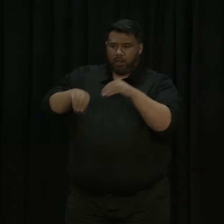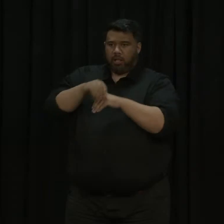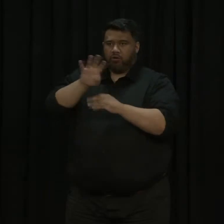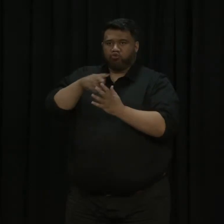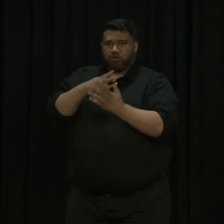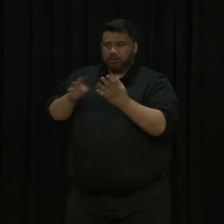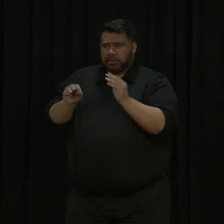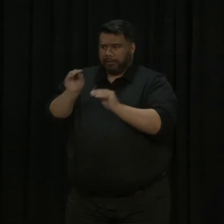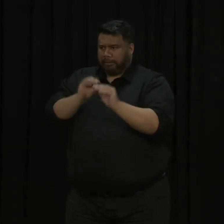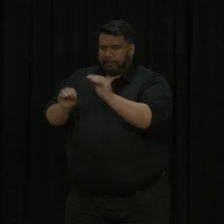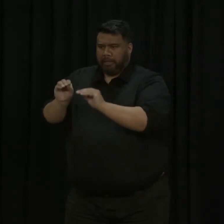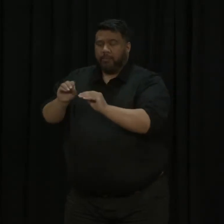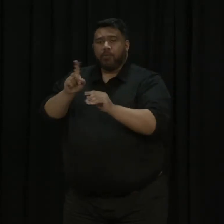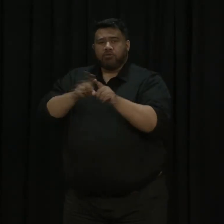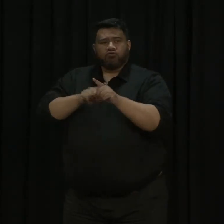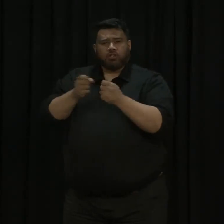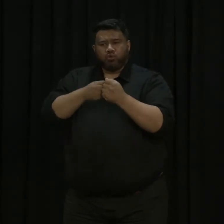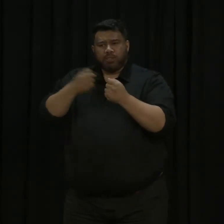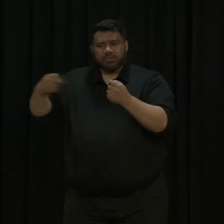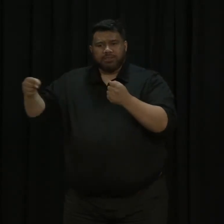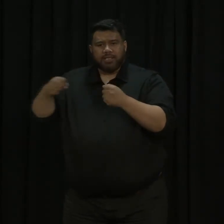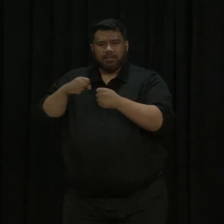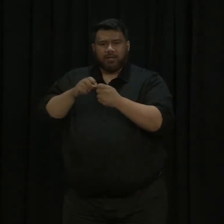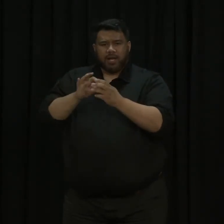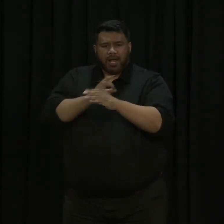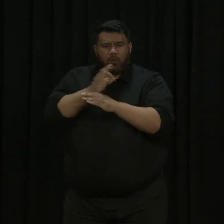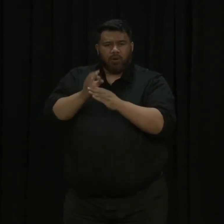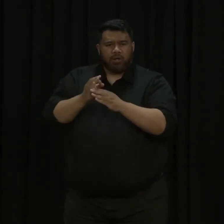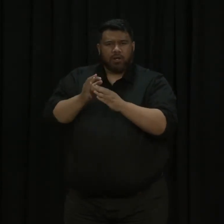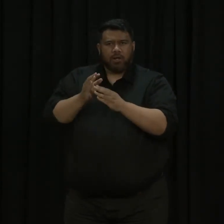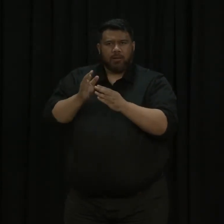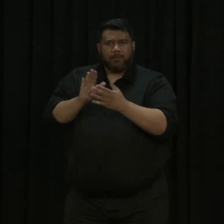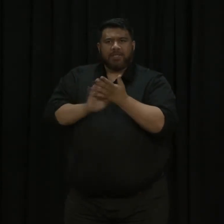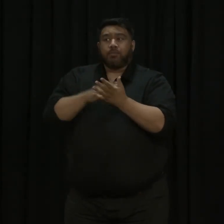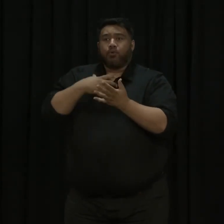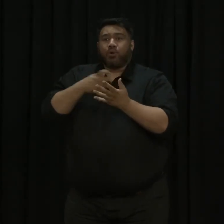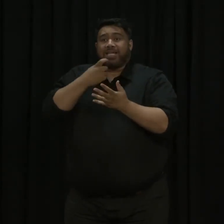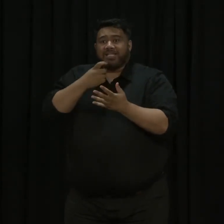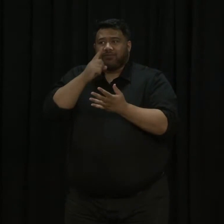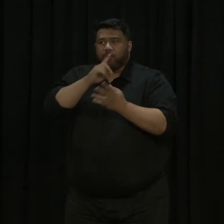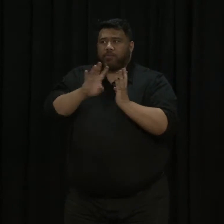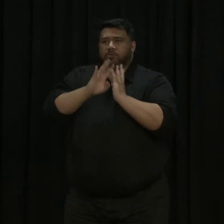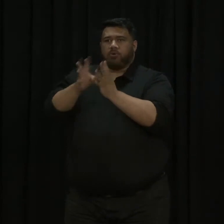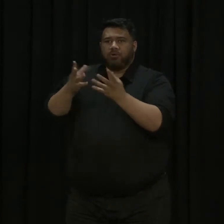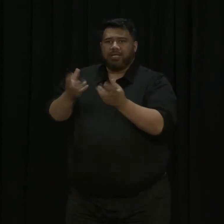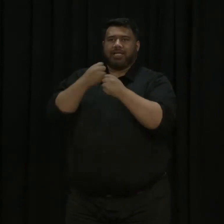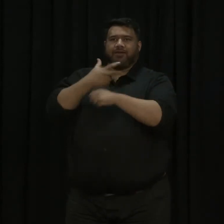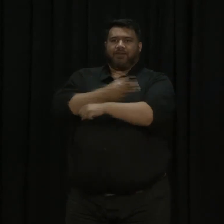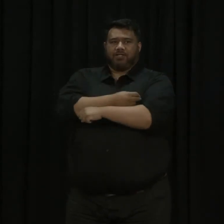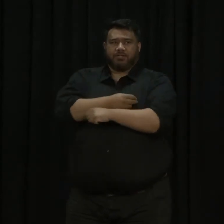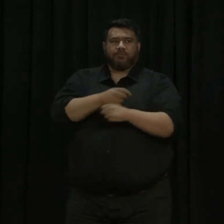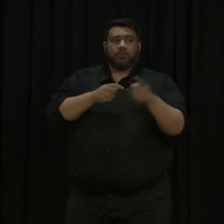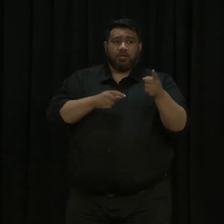this work.